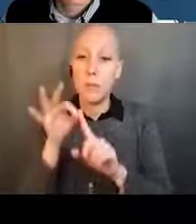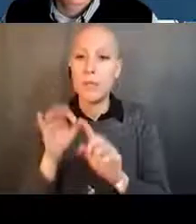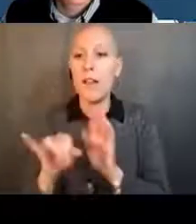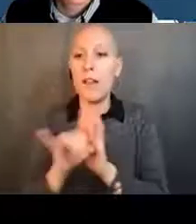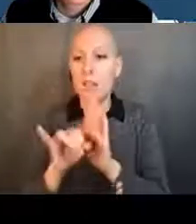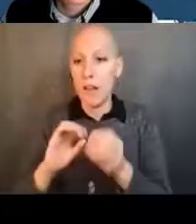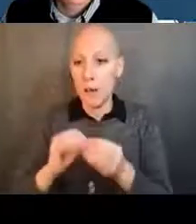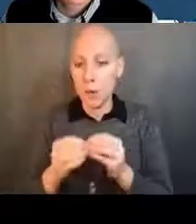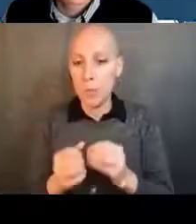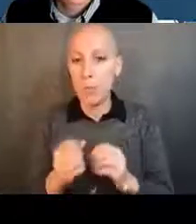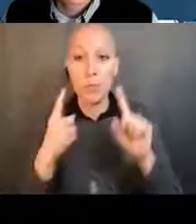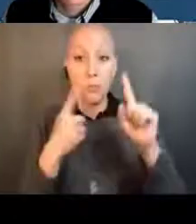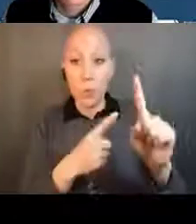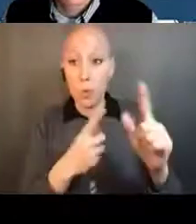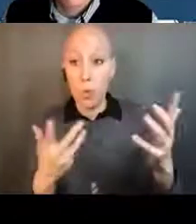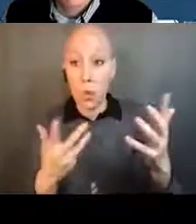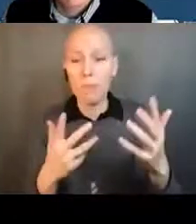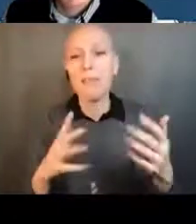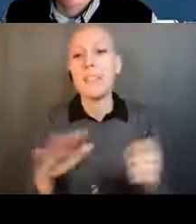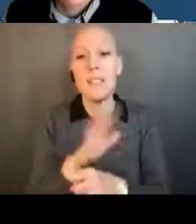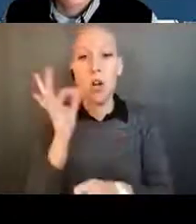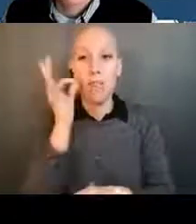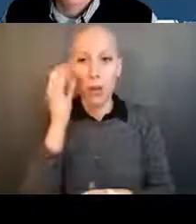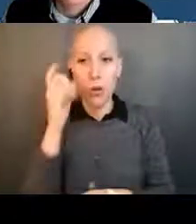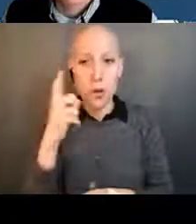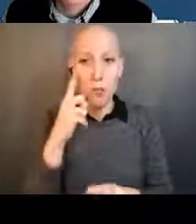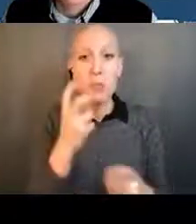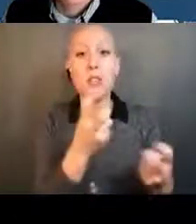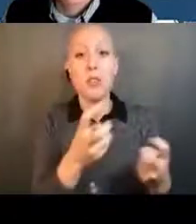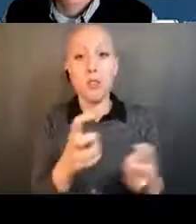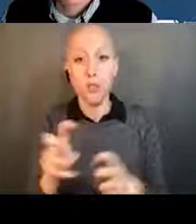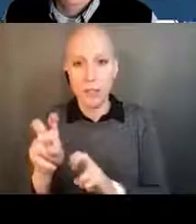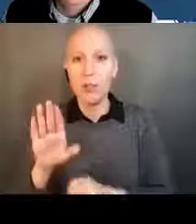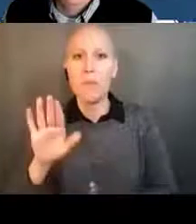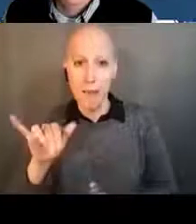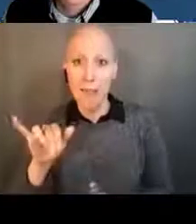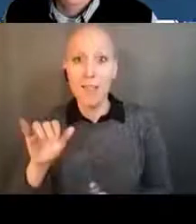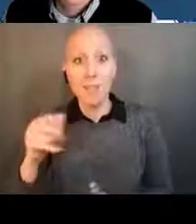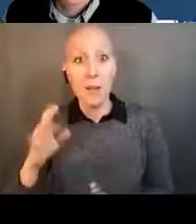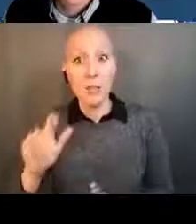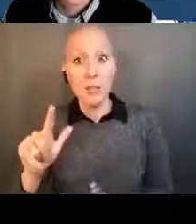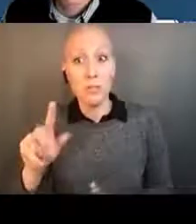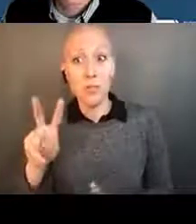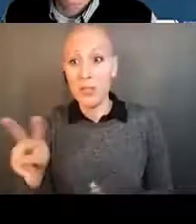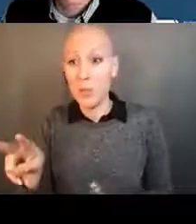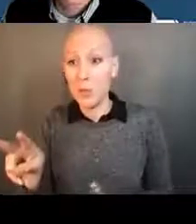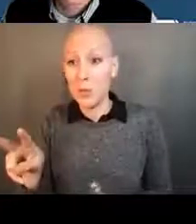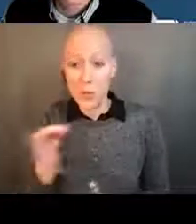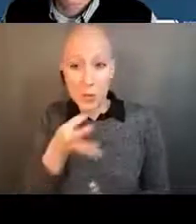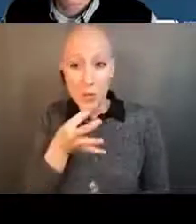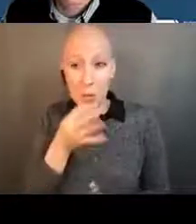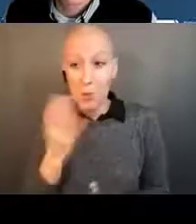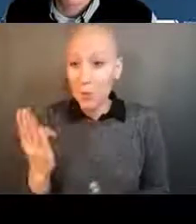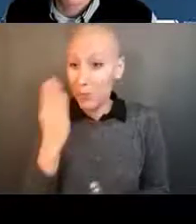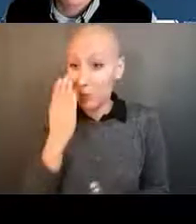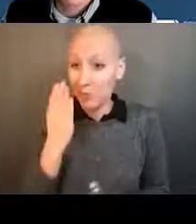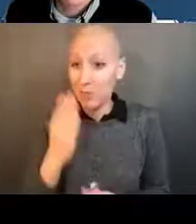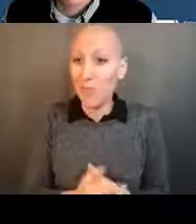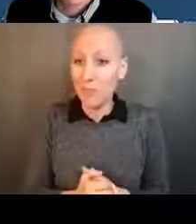to transition by April of 2022, that's just around the corner from now. The implementation actually began in SAM in